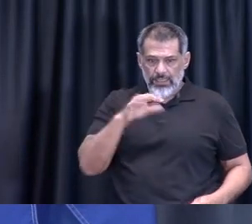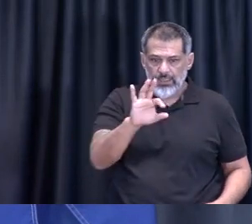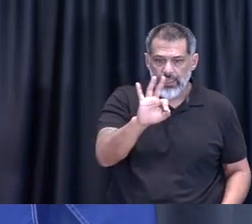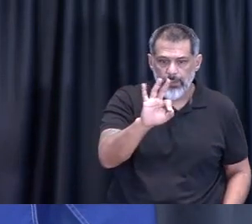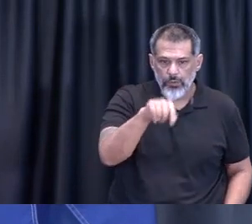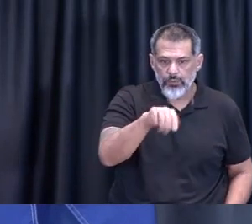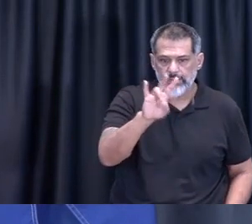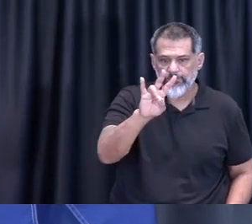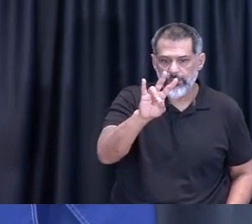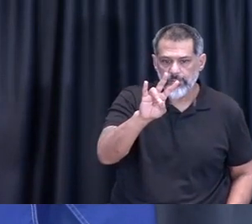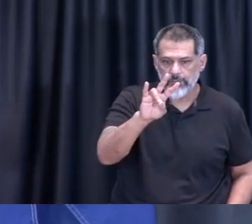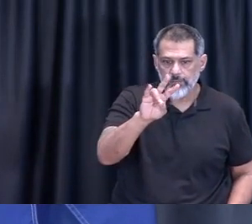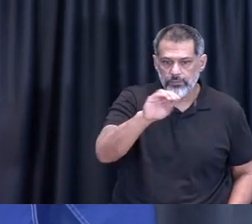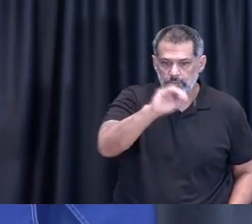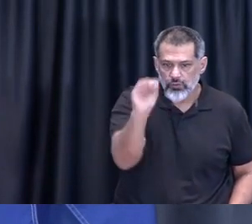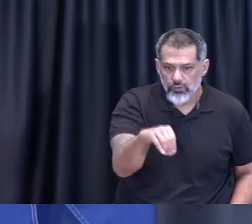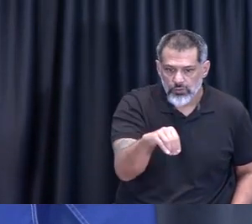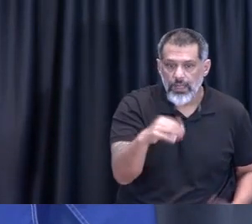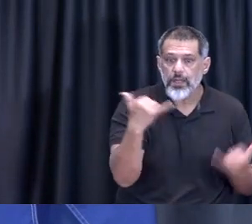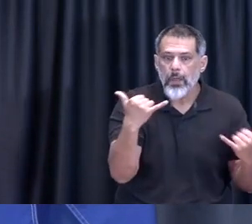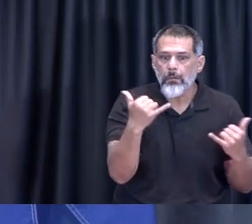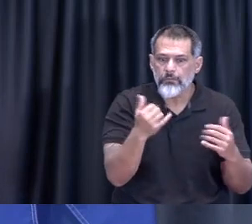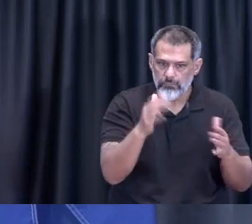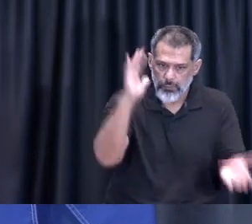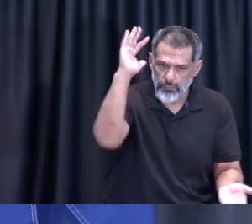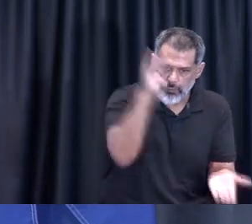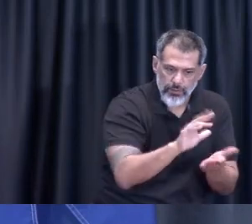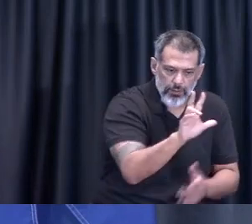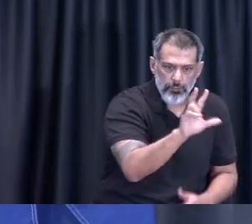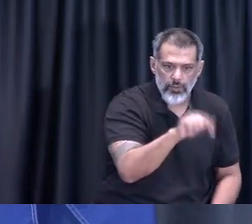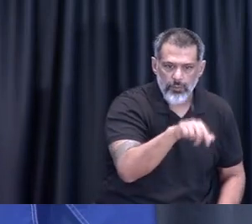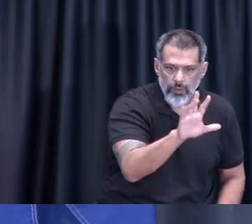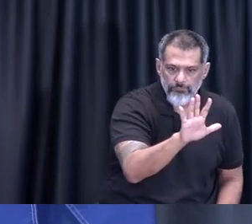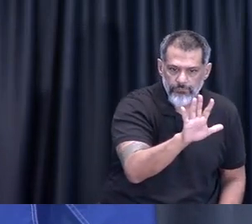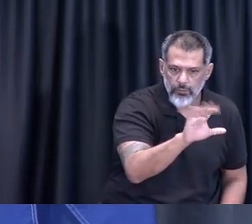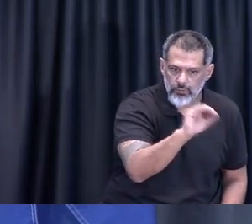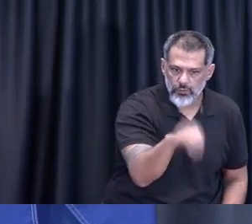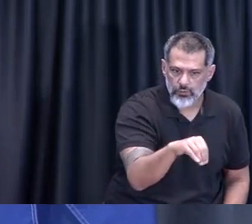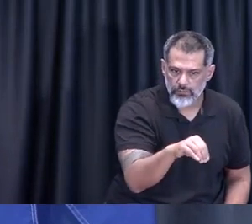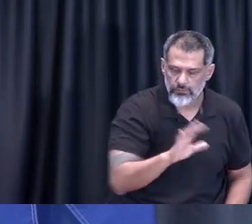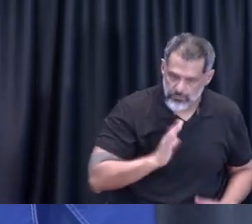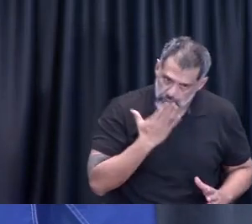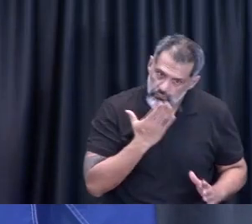of December 23rd to 3.5 per cent to date this week.